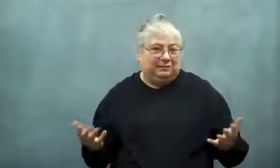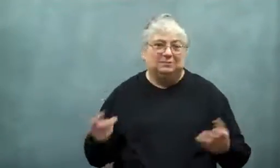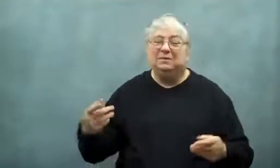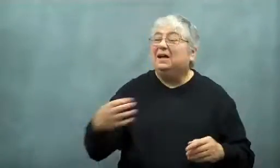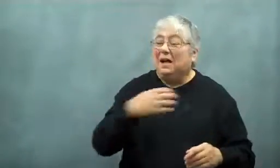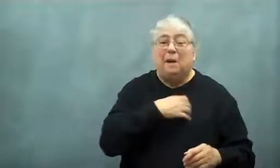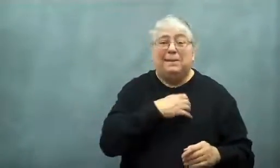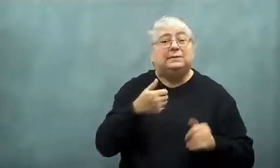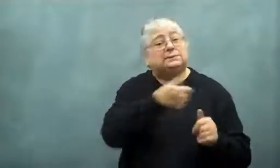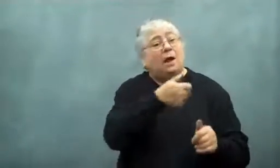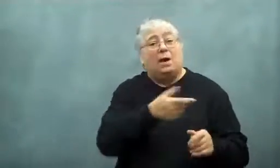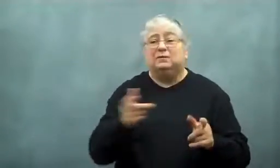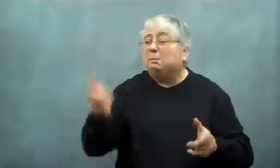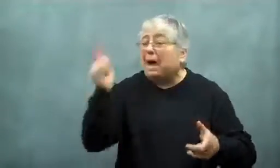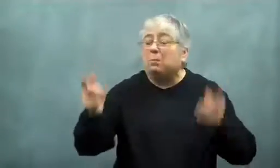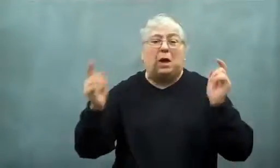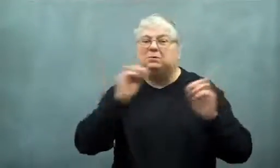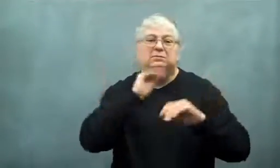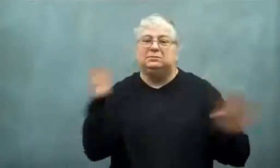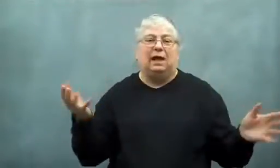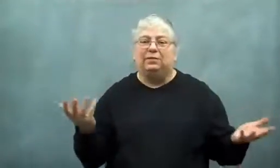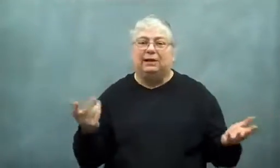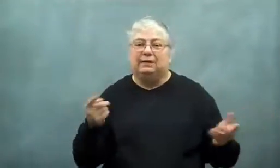The officers didn't fire any shots.